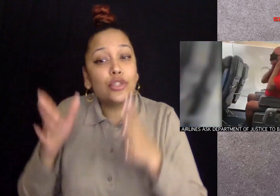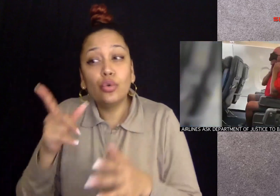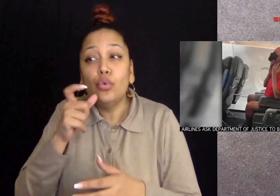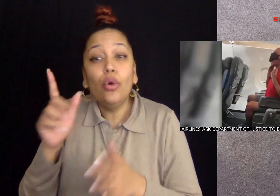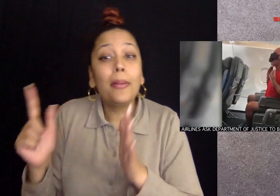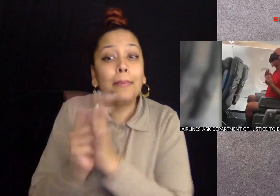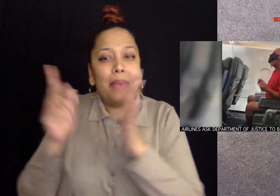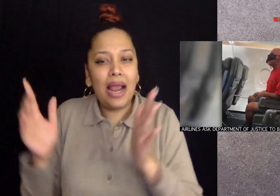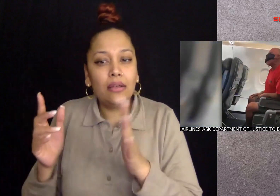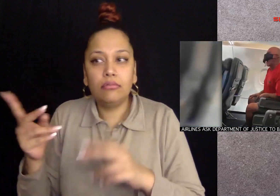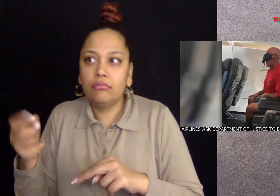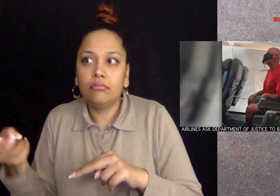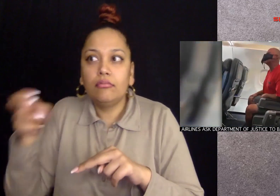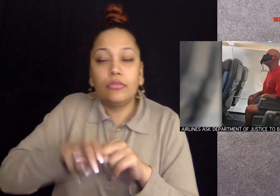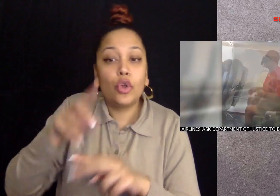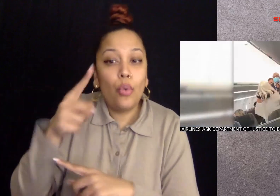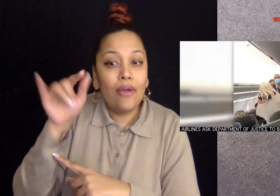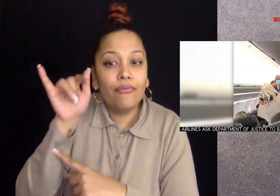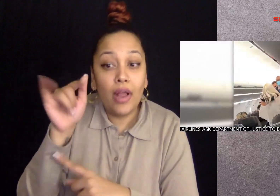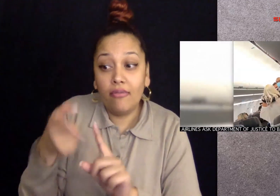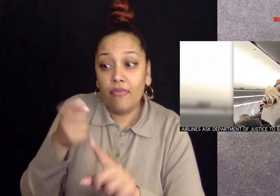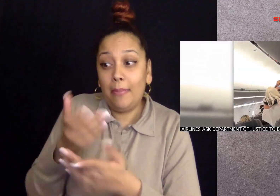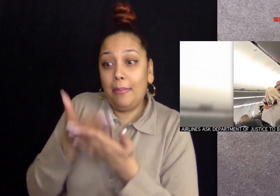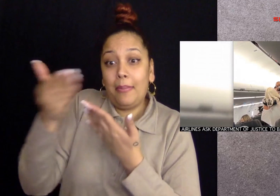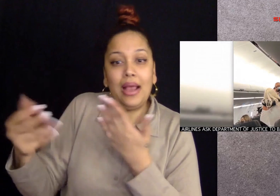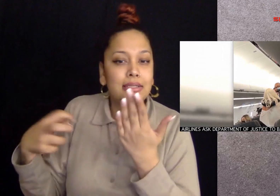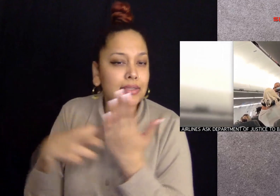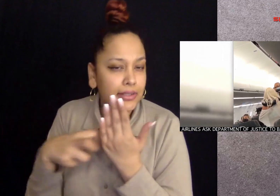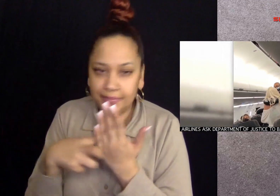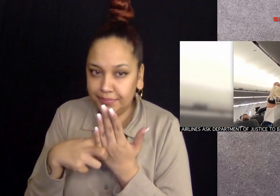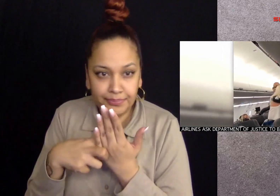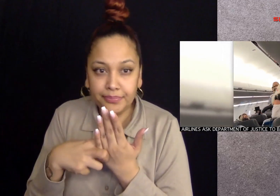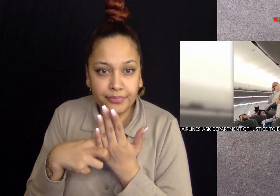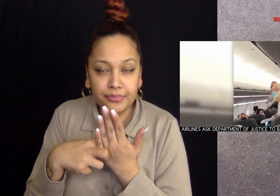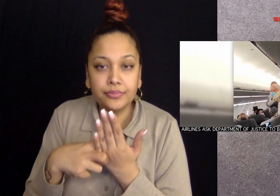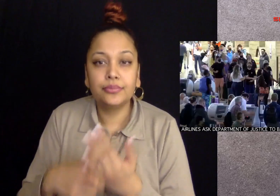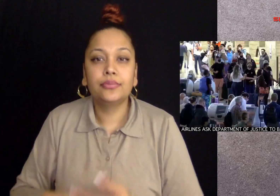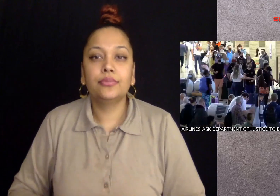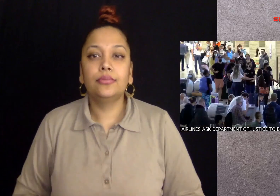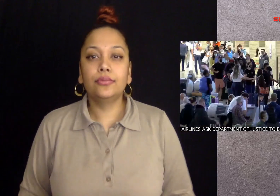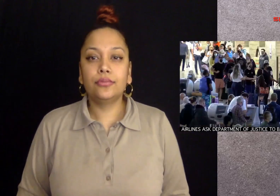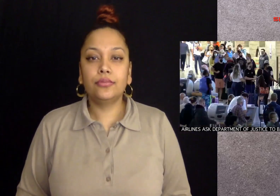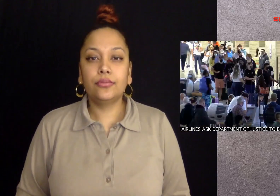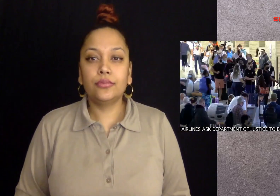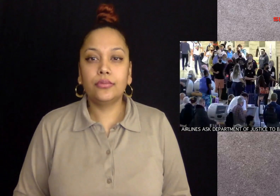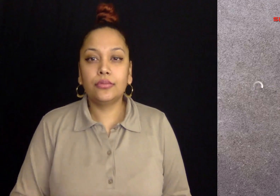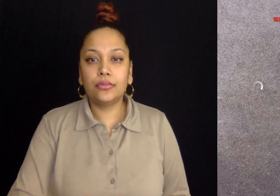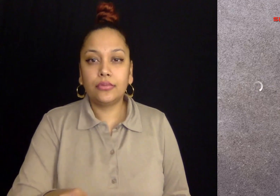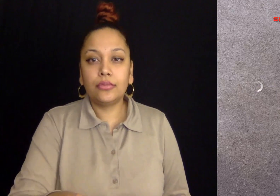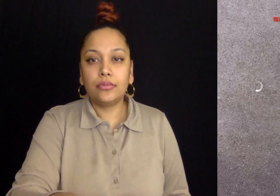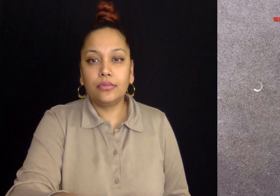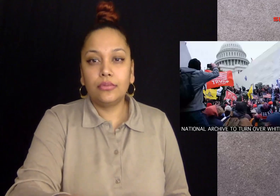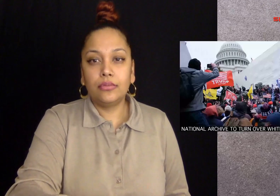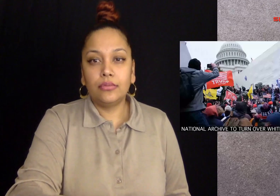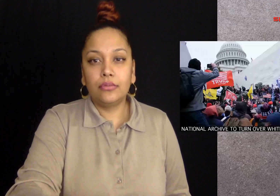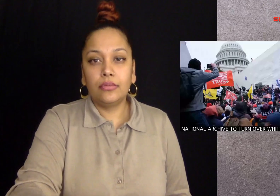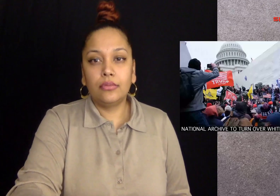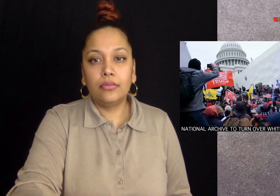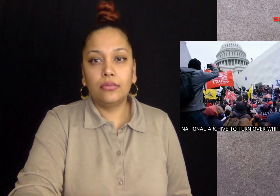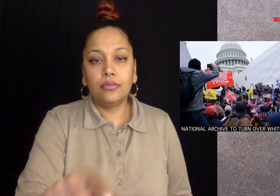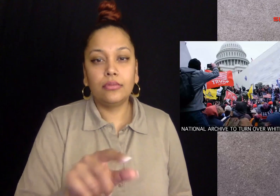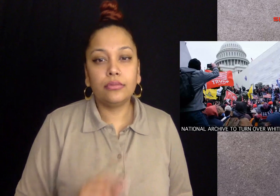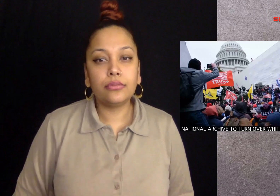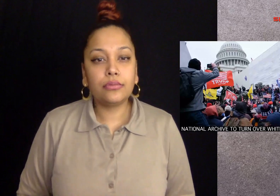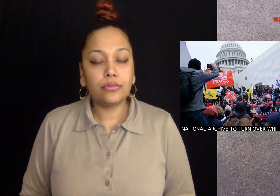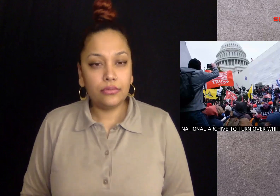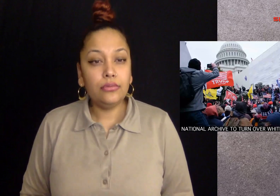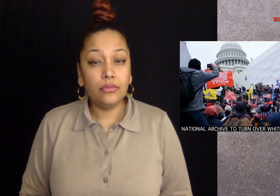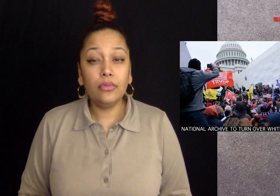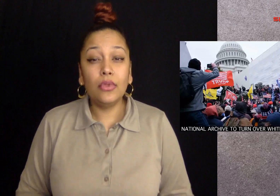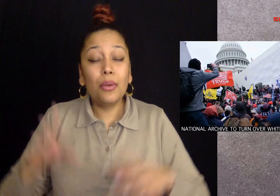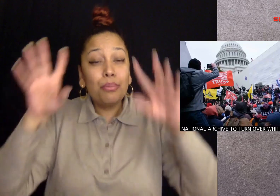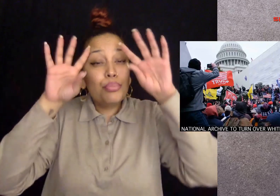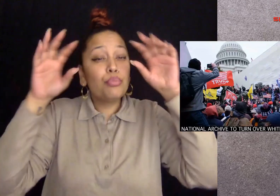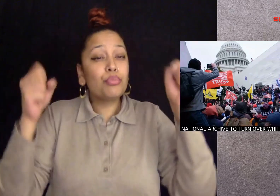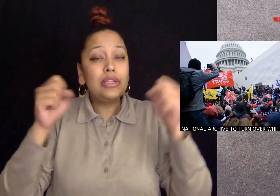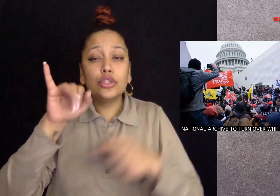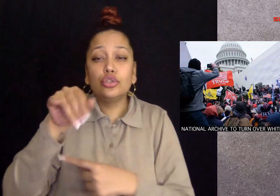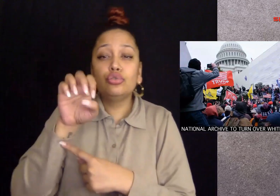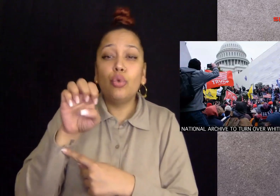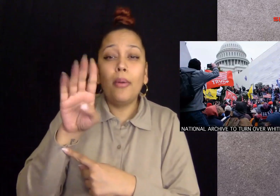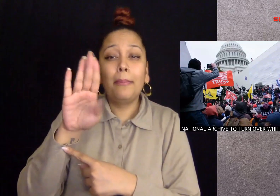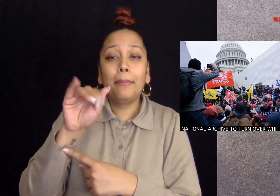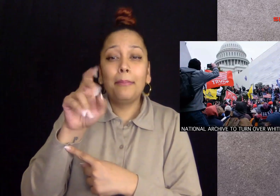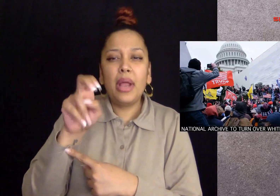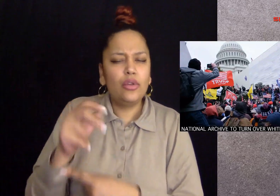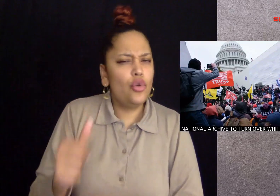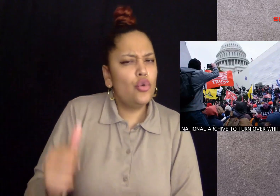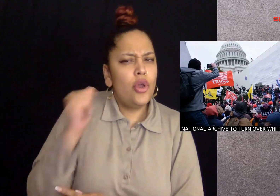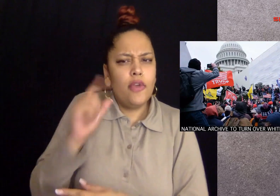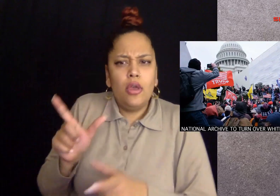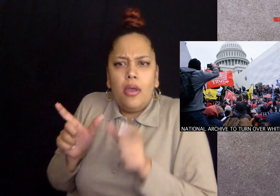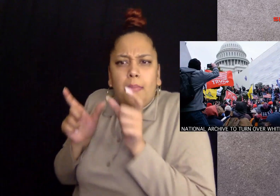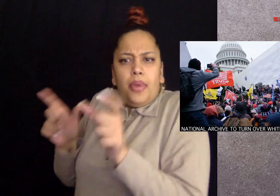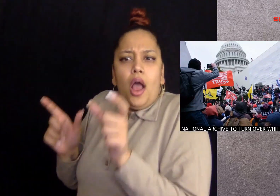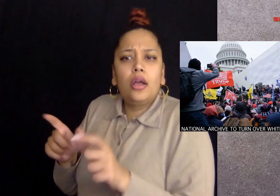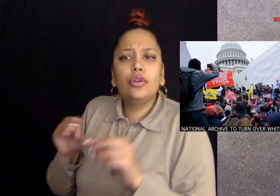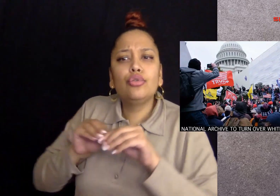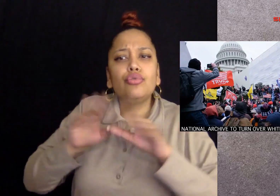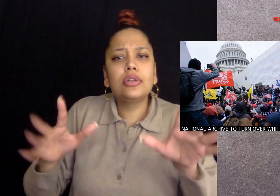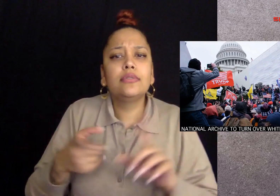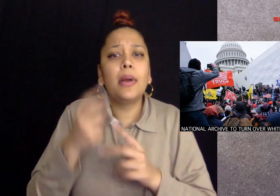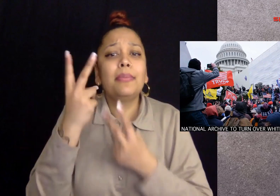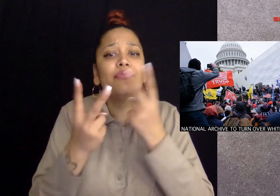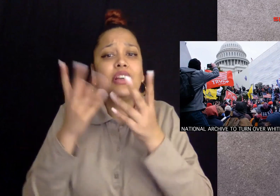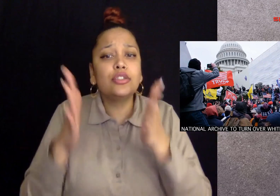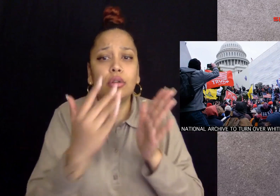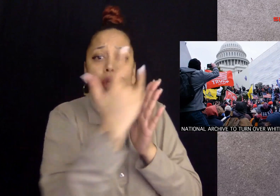one airline from buying a ticket on another